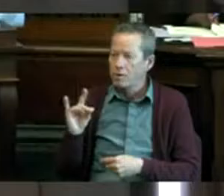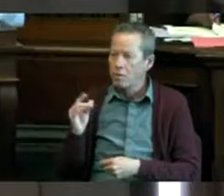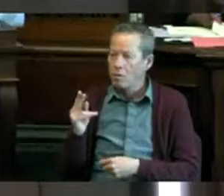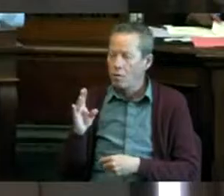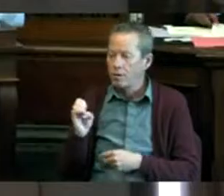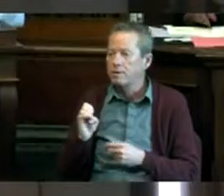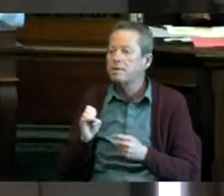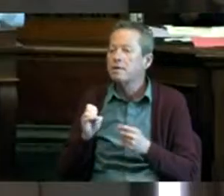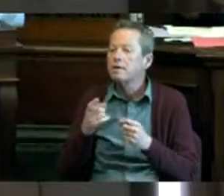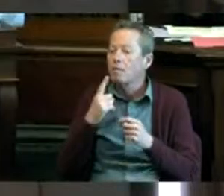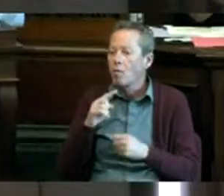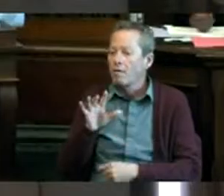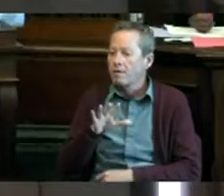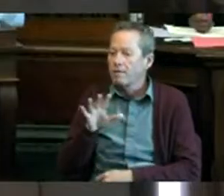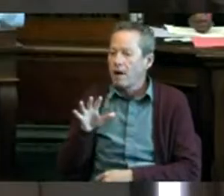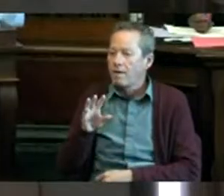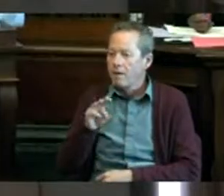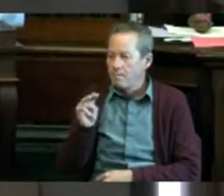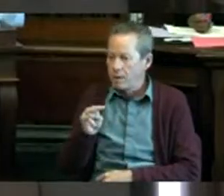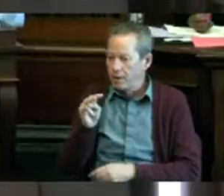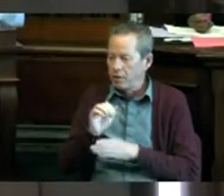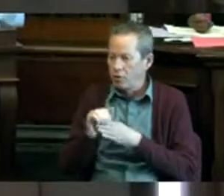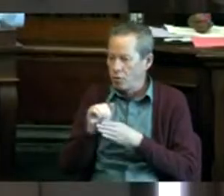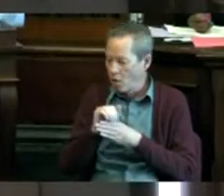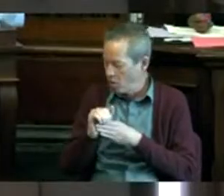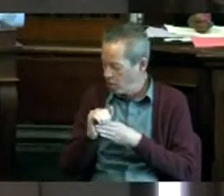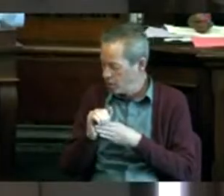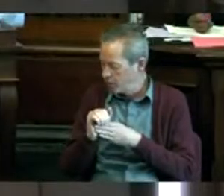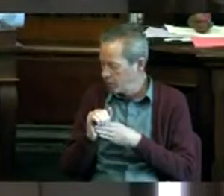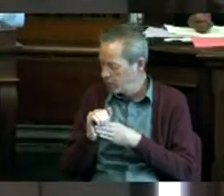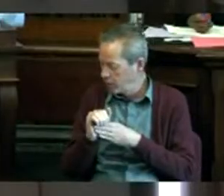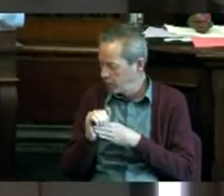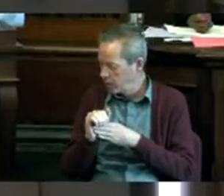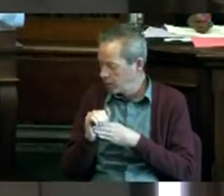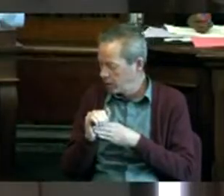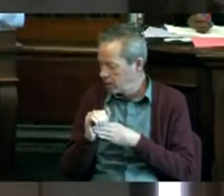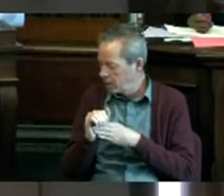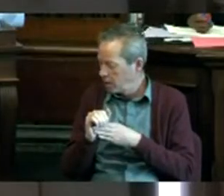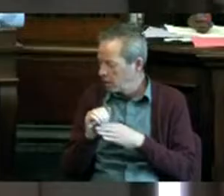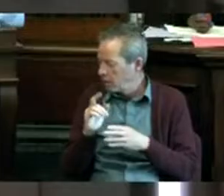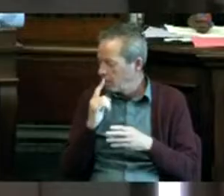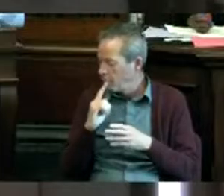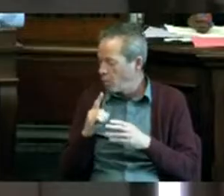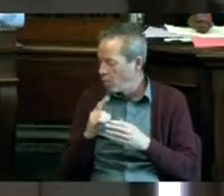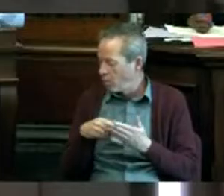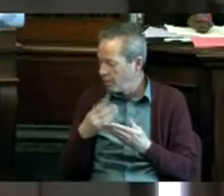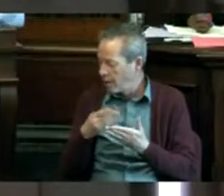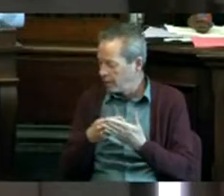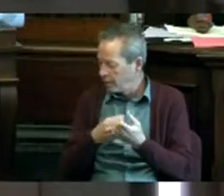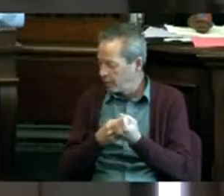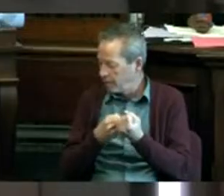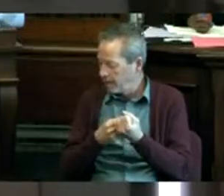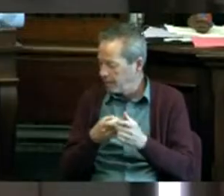Introductory 182 A Bond Ordinance of the City of Rochester, New York, authorizing the issuance of not to exceed